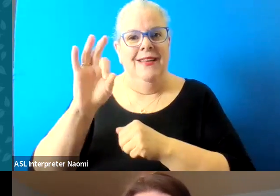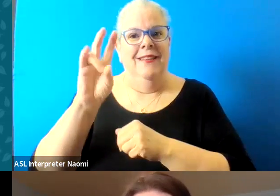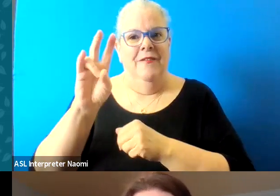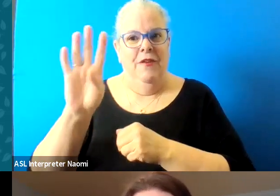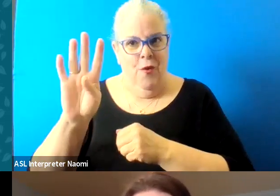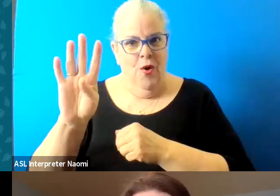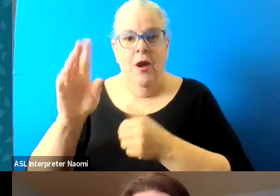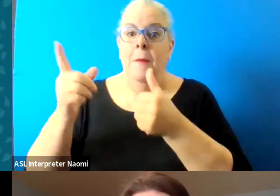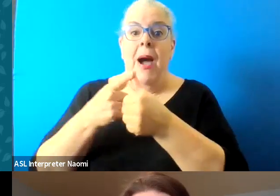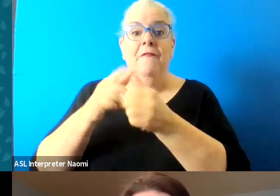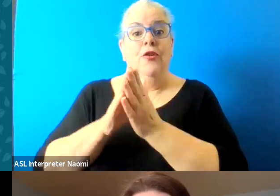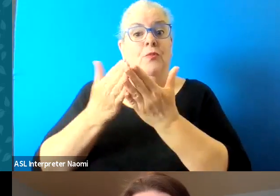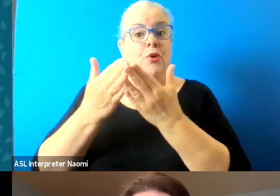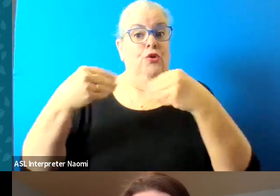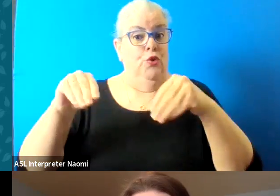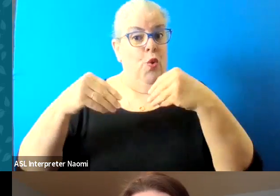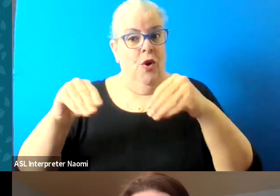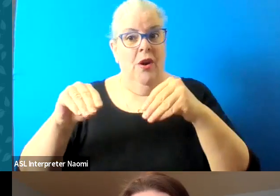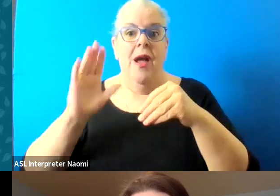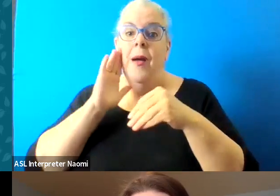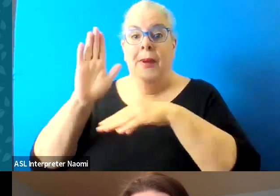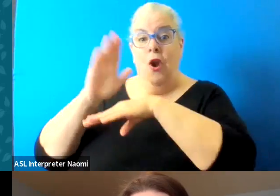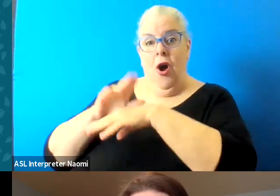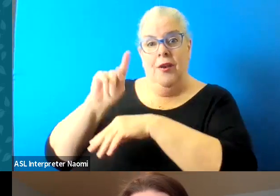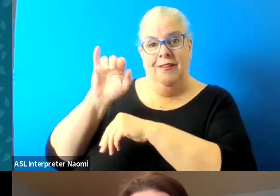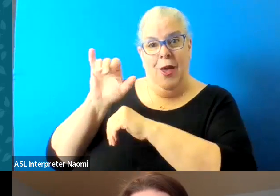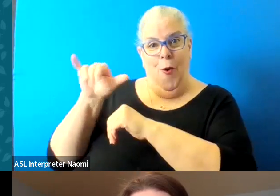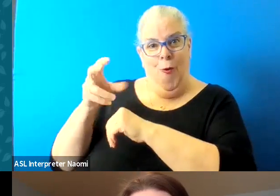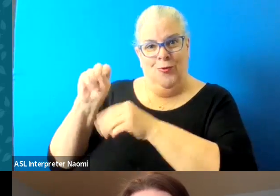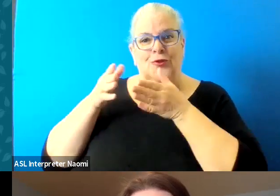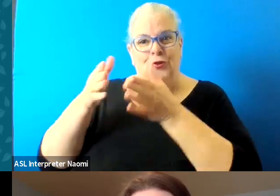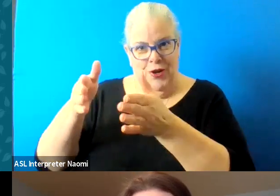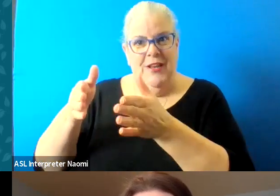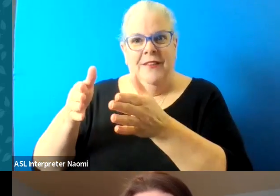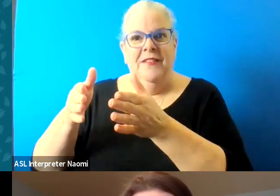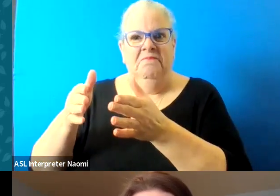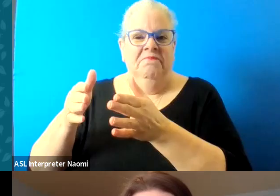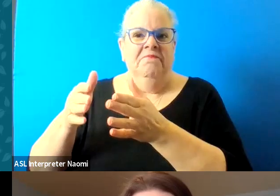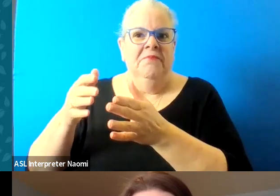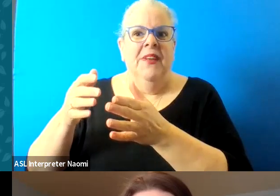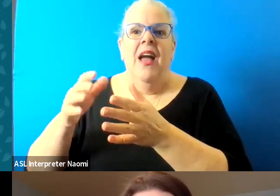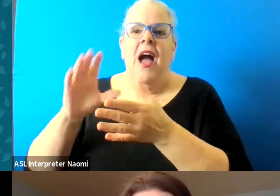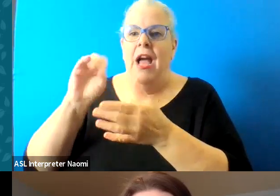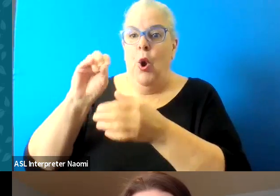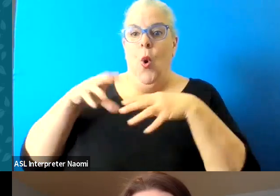And I've been on Tejon Street as a business owner since. I co-own my businesses with my wife, Patricia.